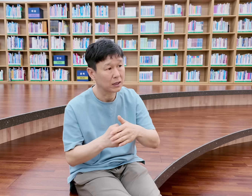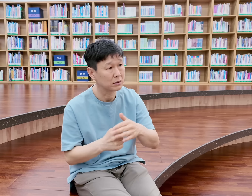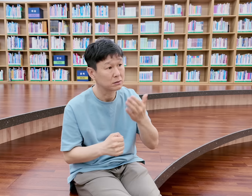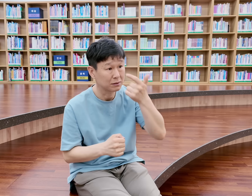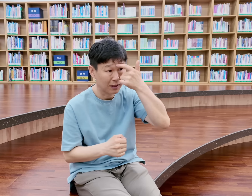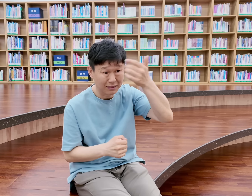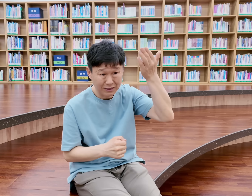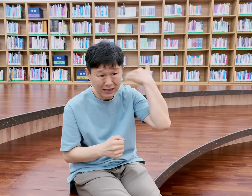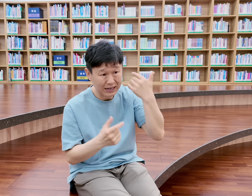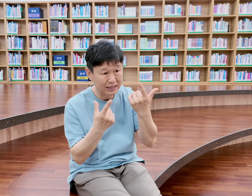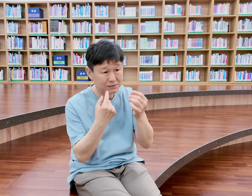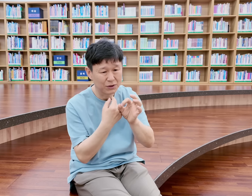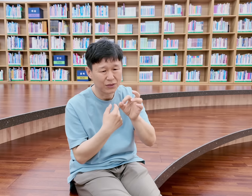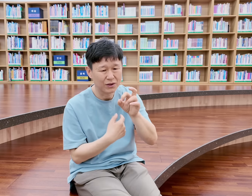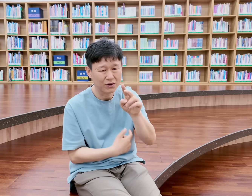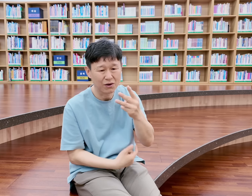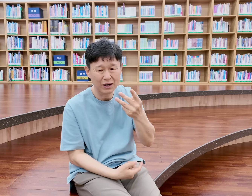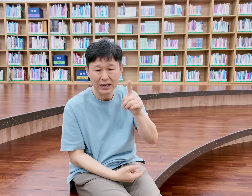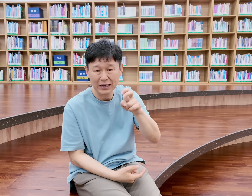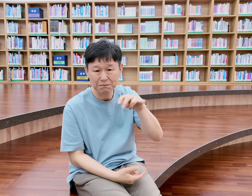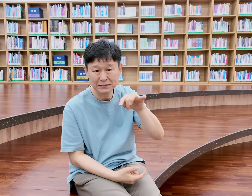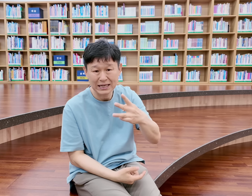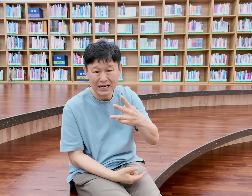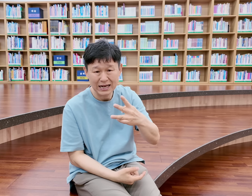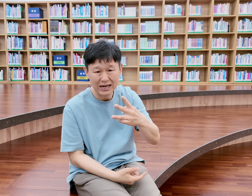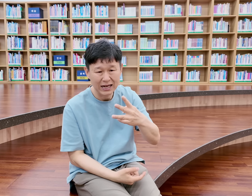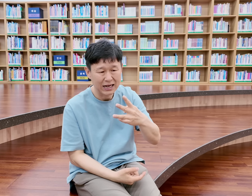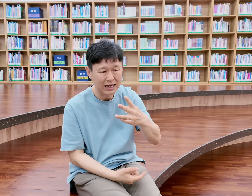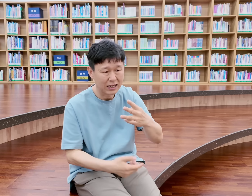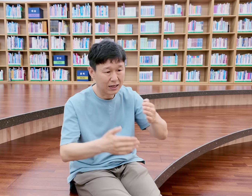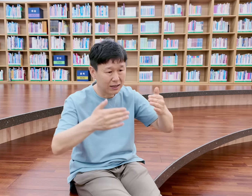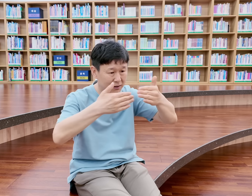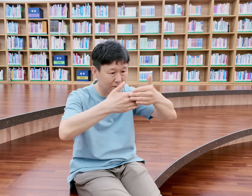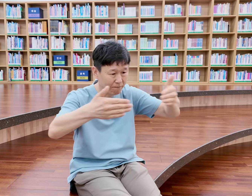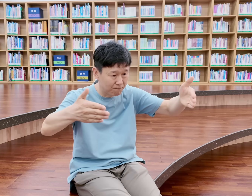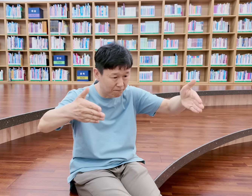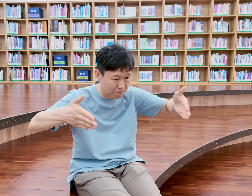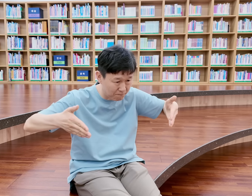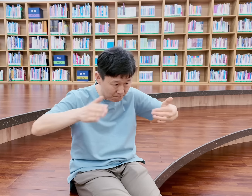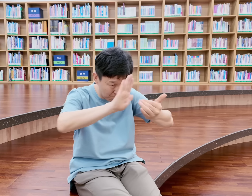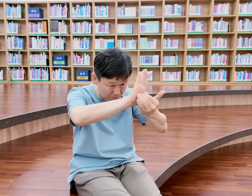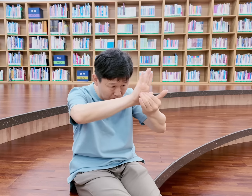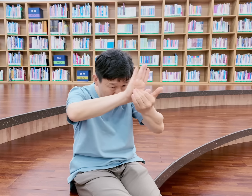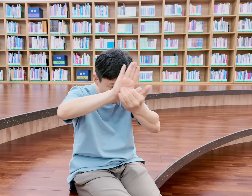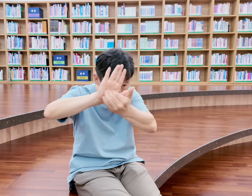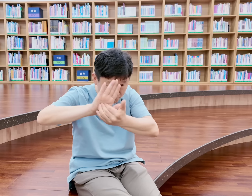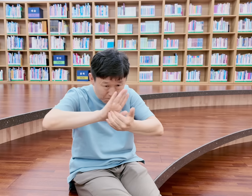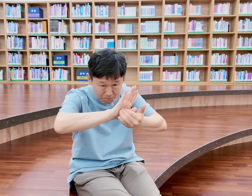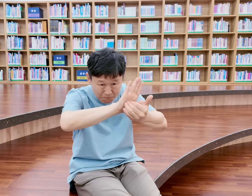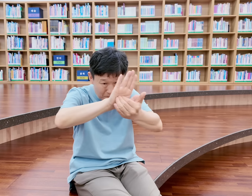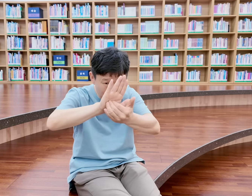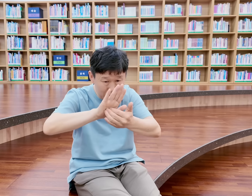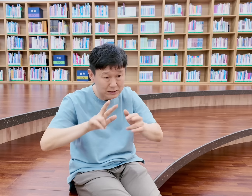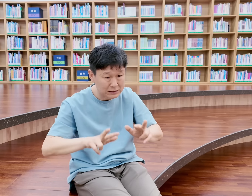The reading room used to be closed, but